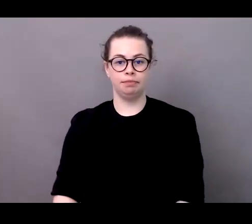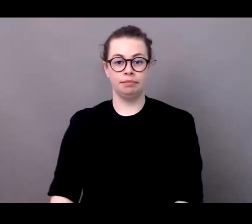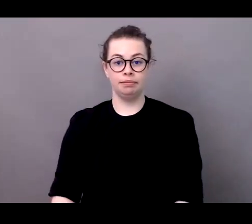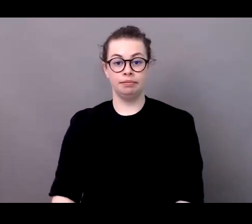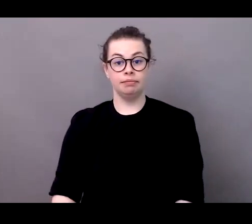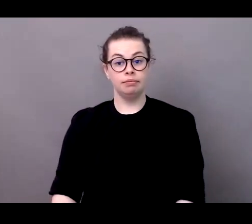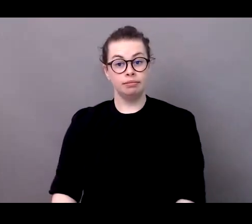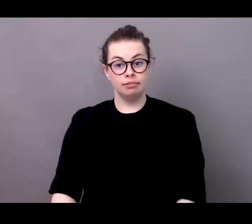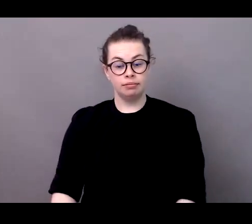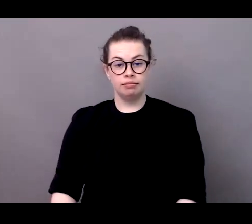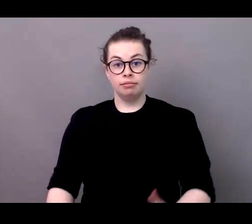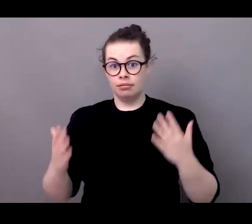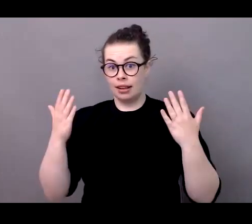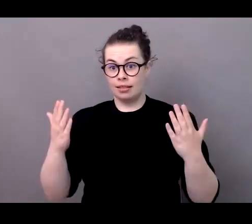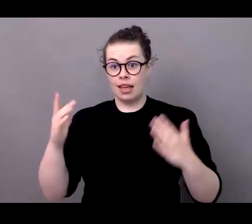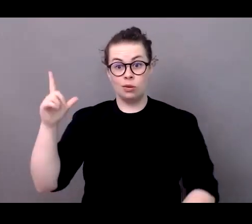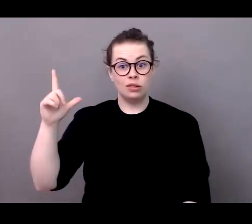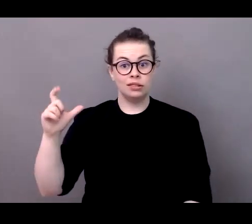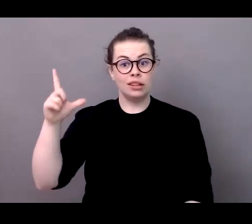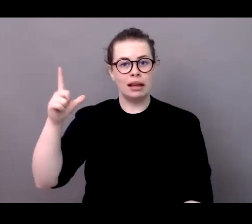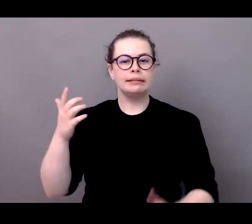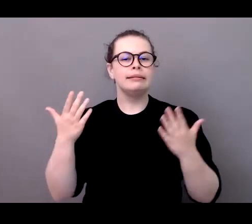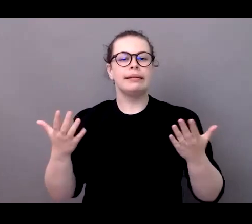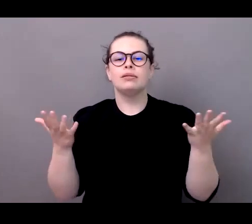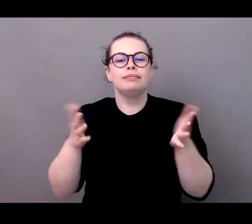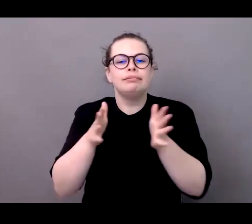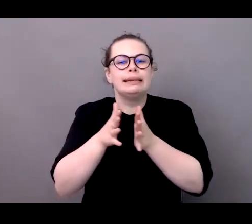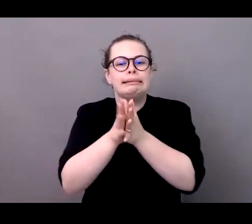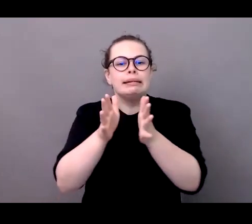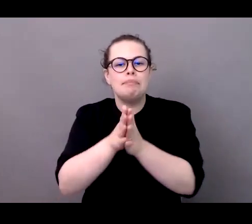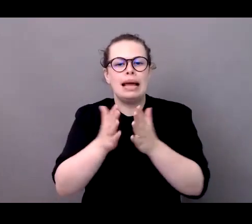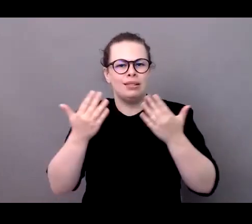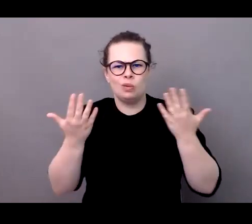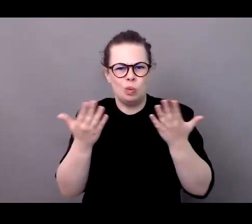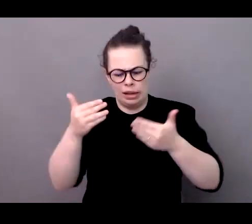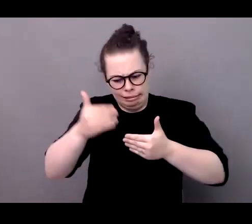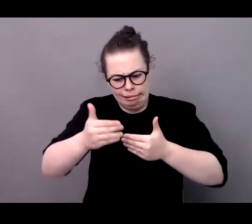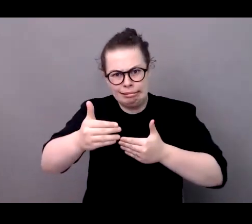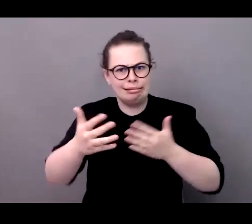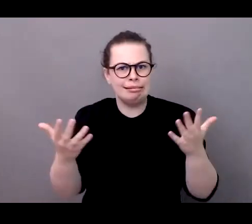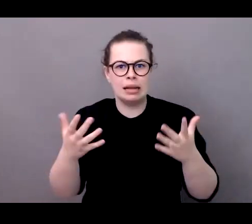beginning of the session to explain the task to you, and to do some housekeeping rules about how